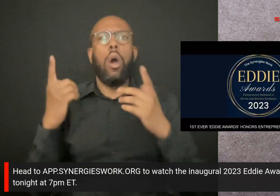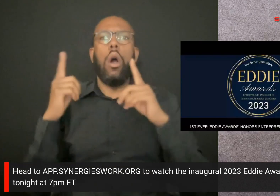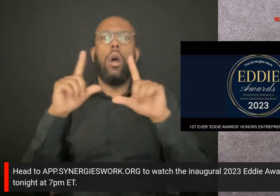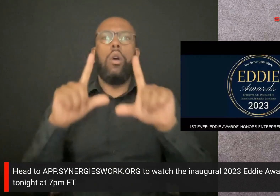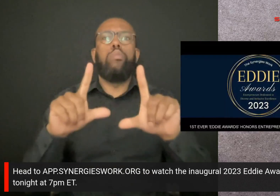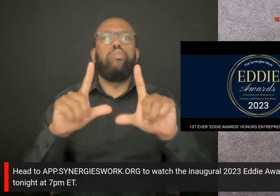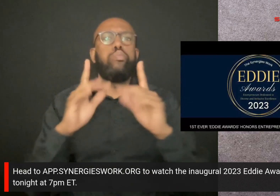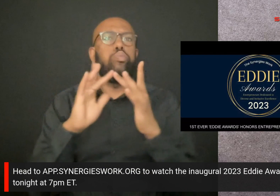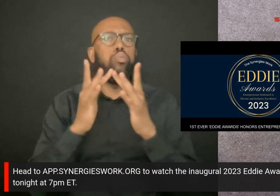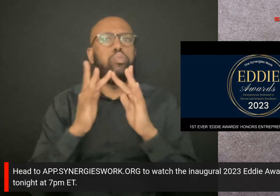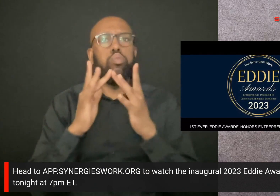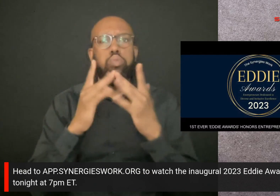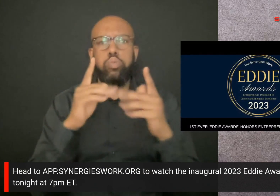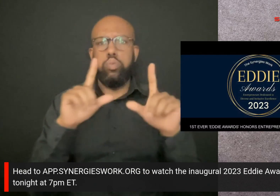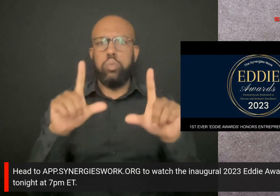at this website.